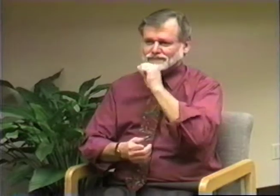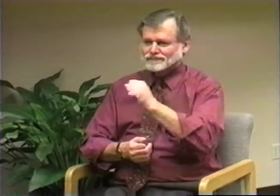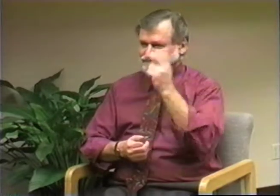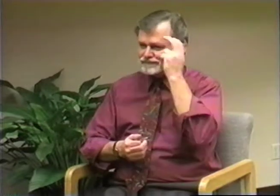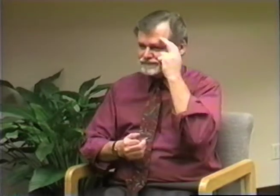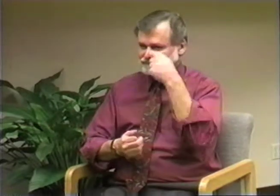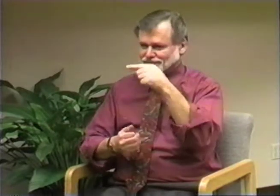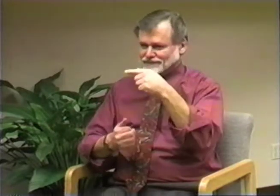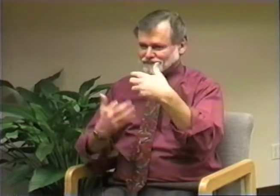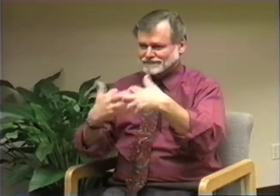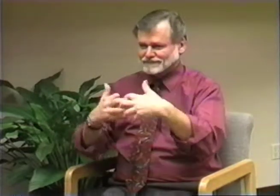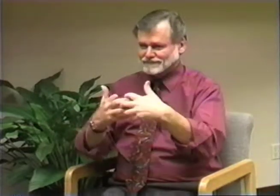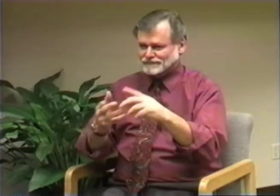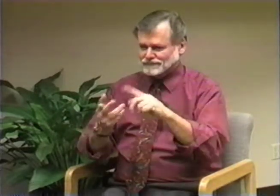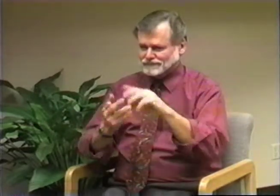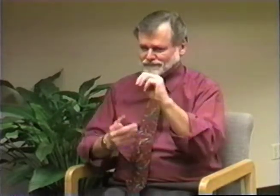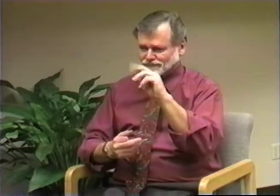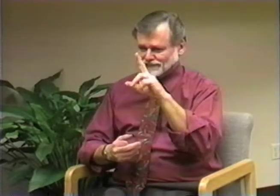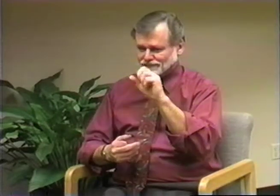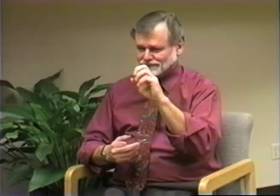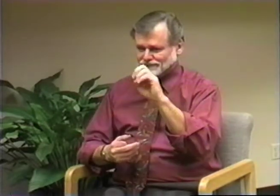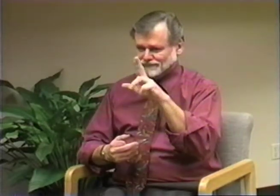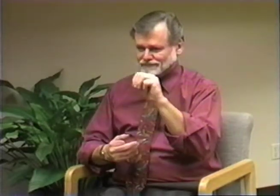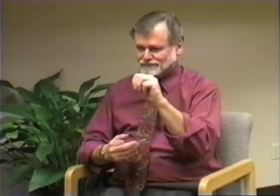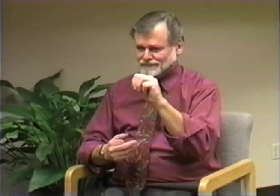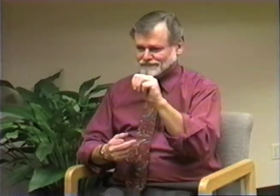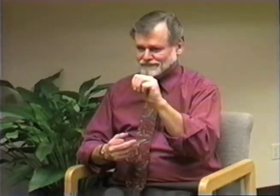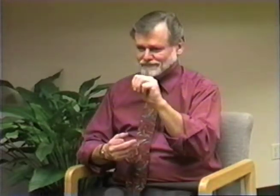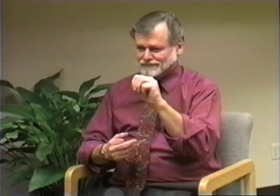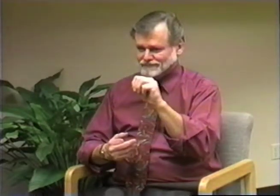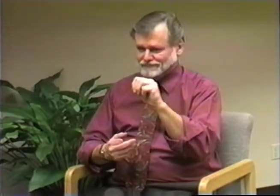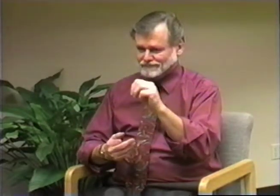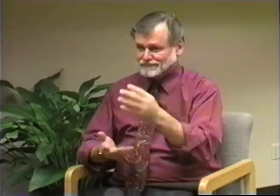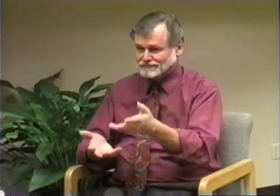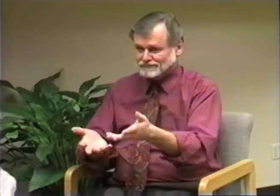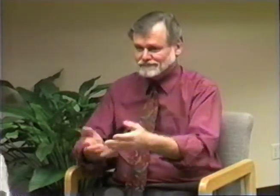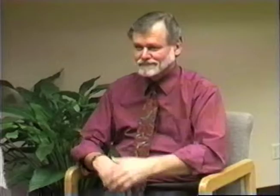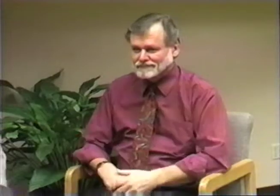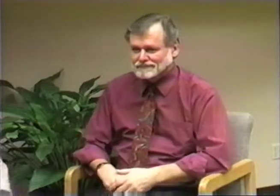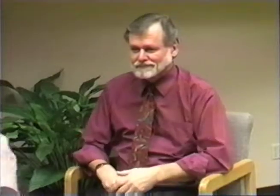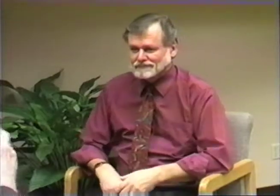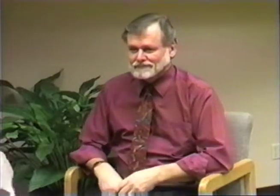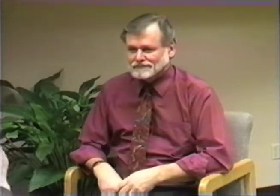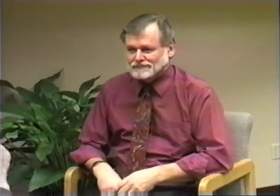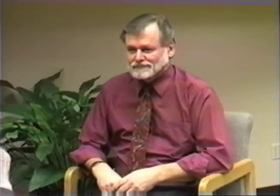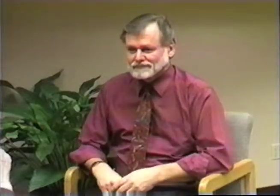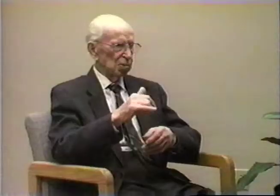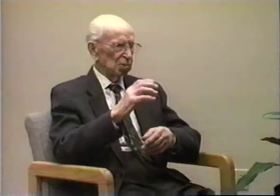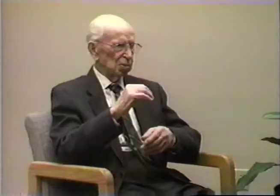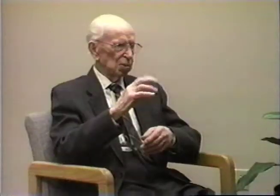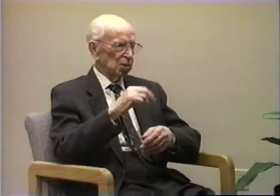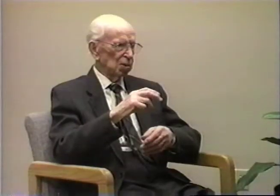on giving your favorite old green machine to a museum?